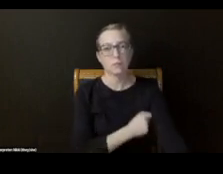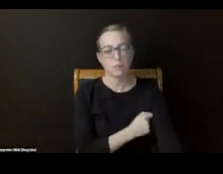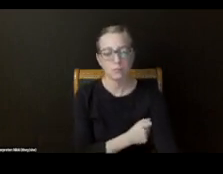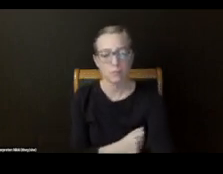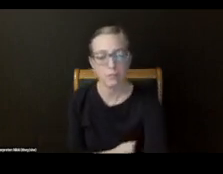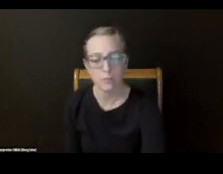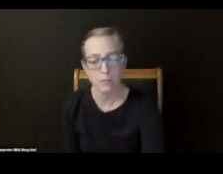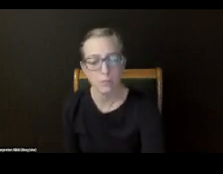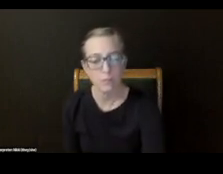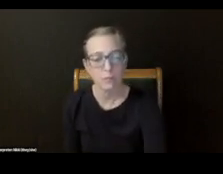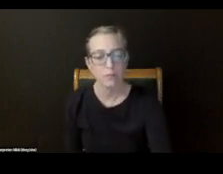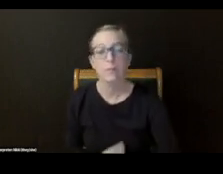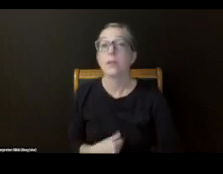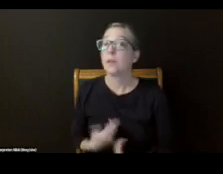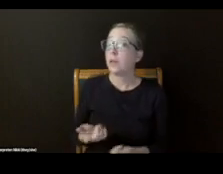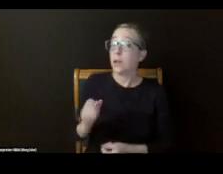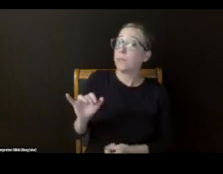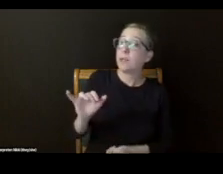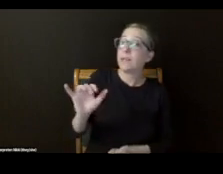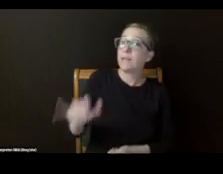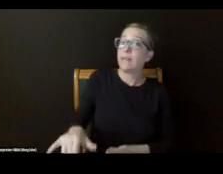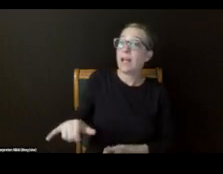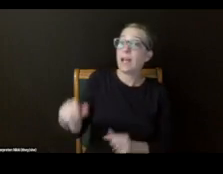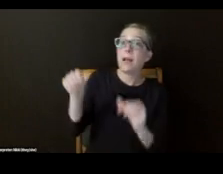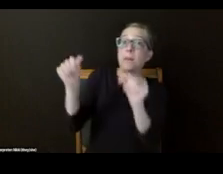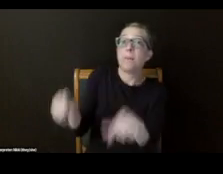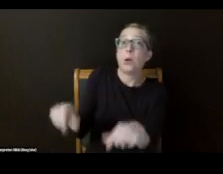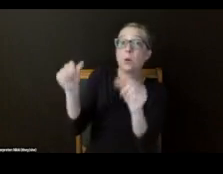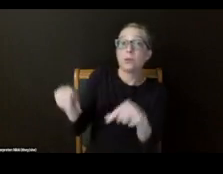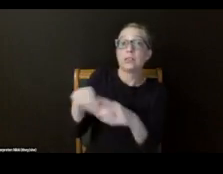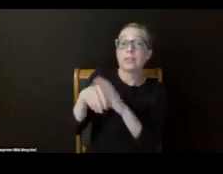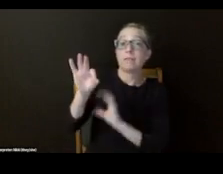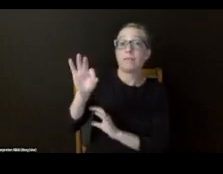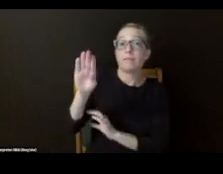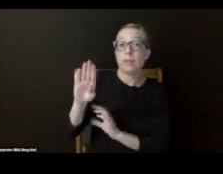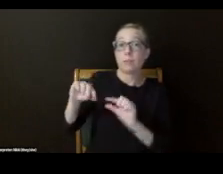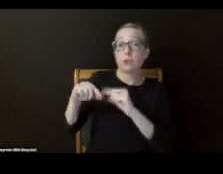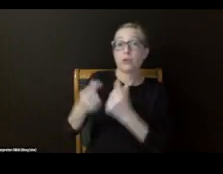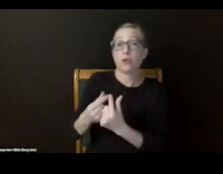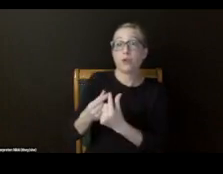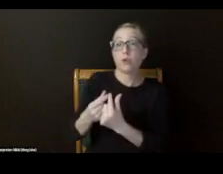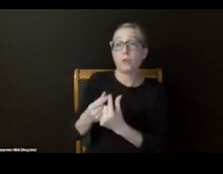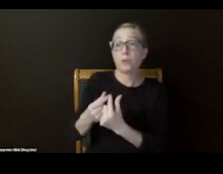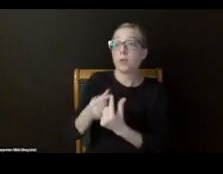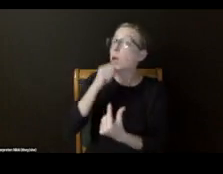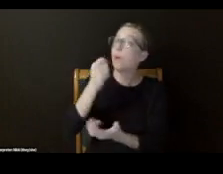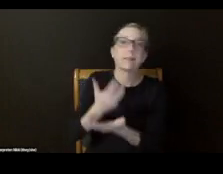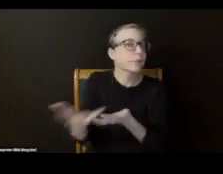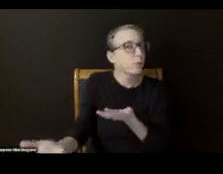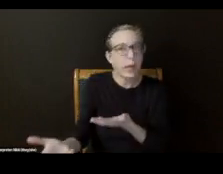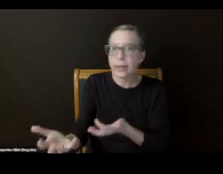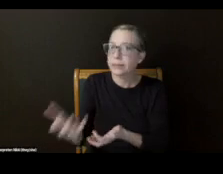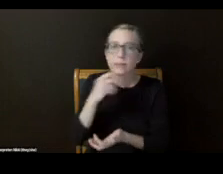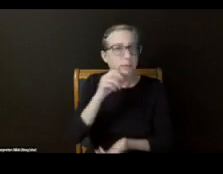because it's put to raise awareness that there is a child incoming school child with